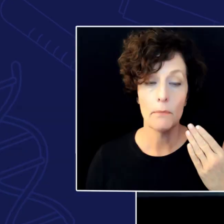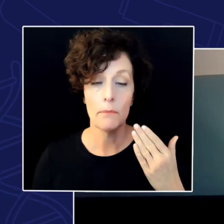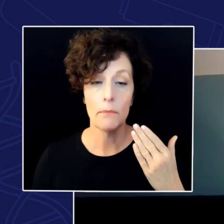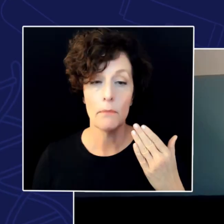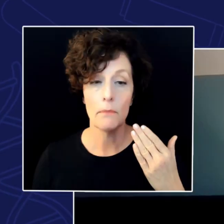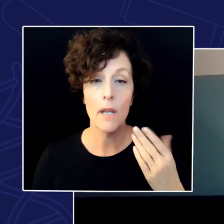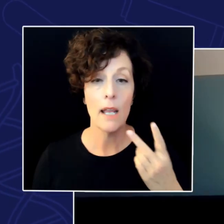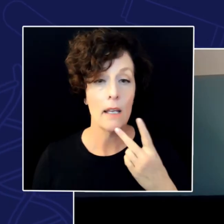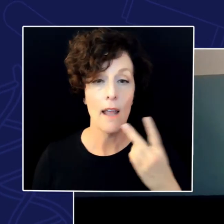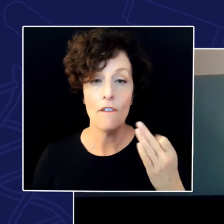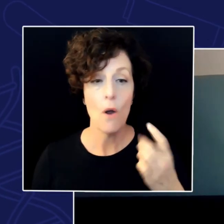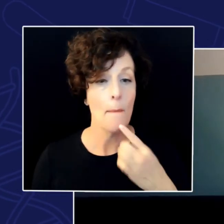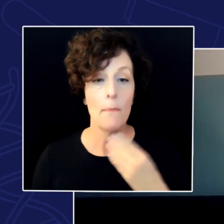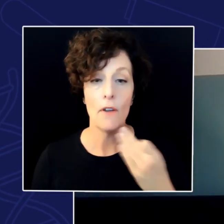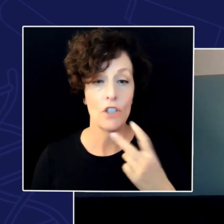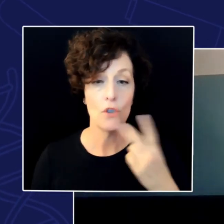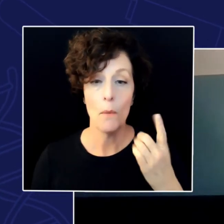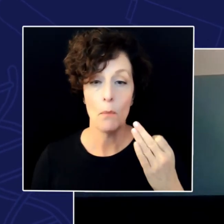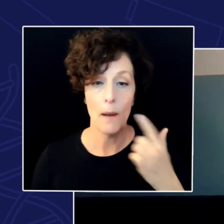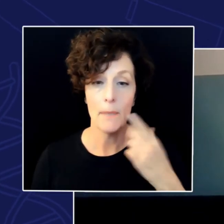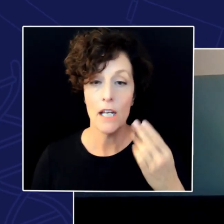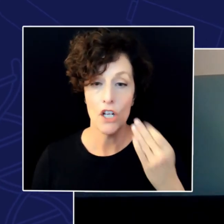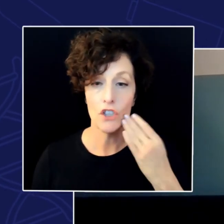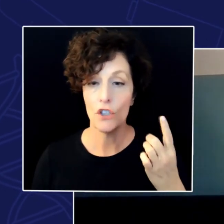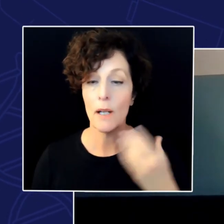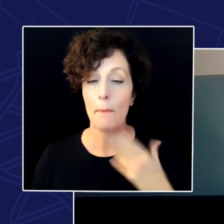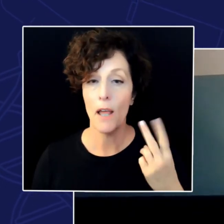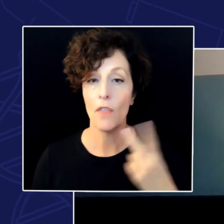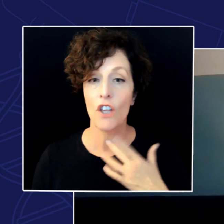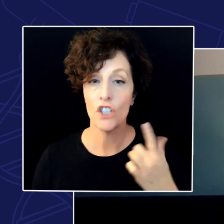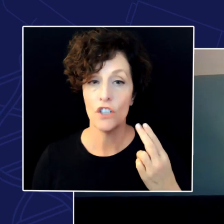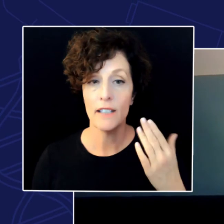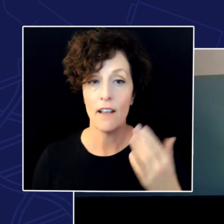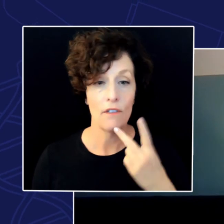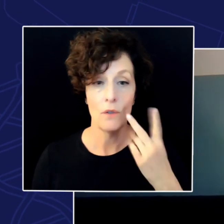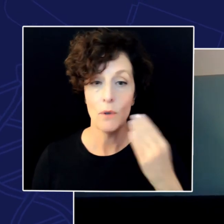For parents, you’re probably concerned about the child’s future,